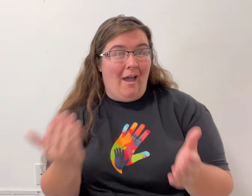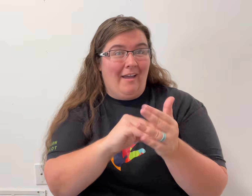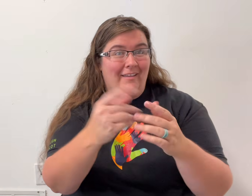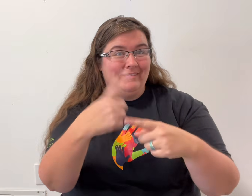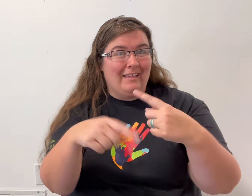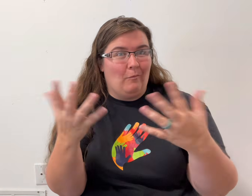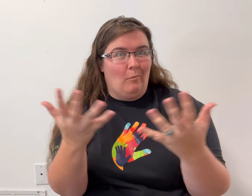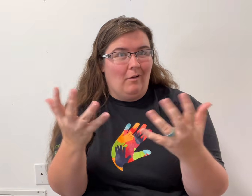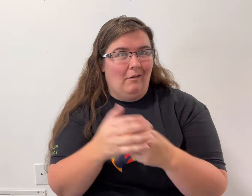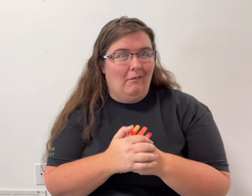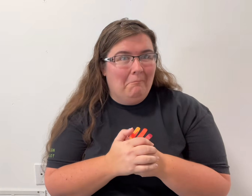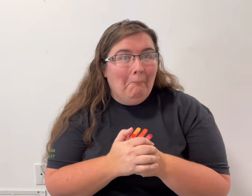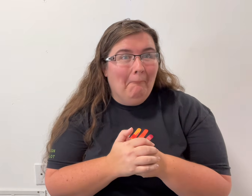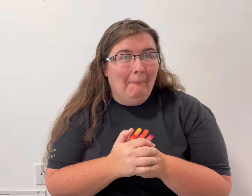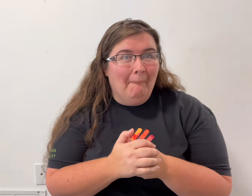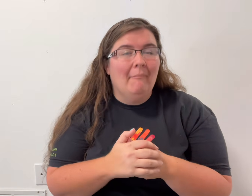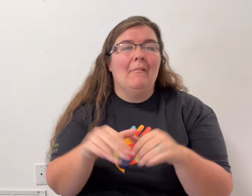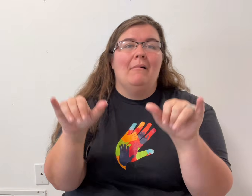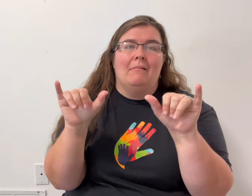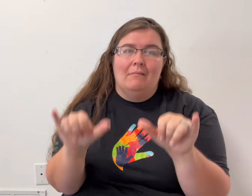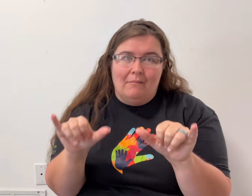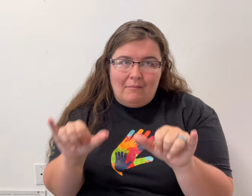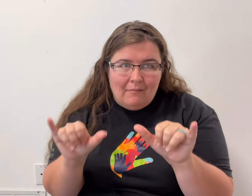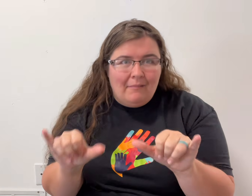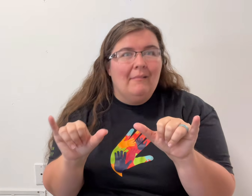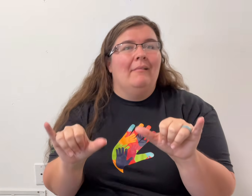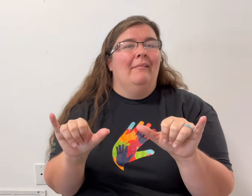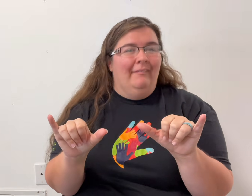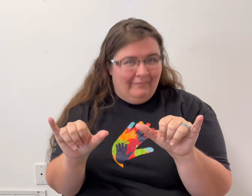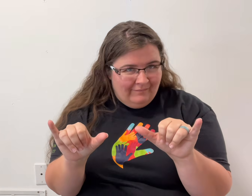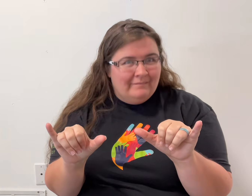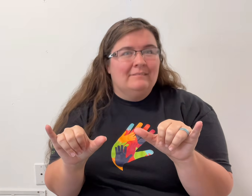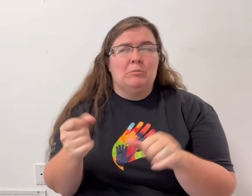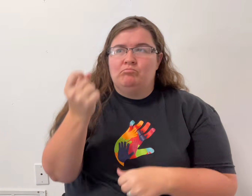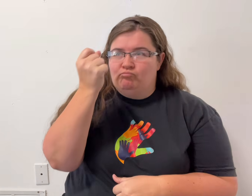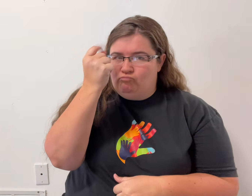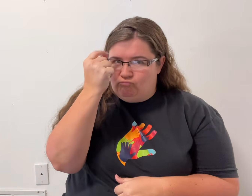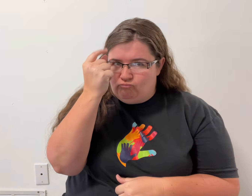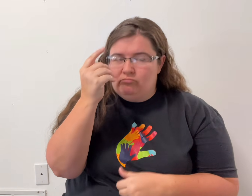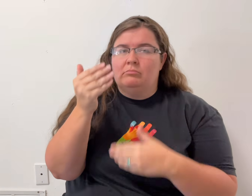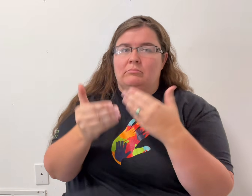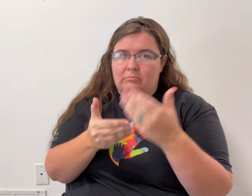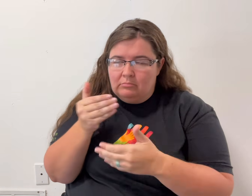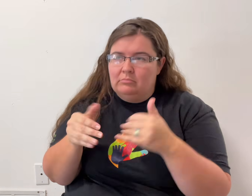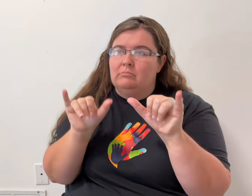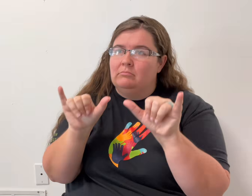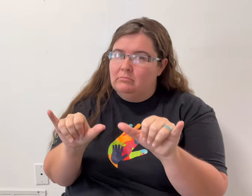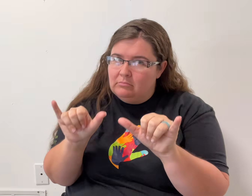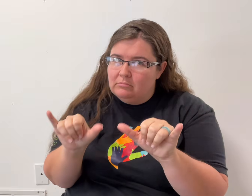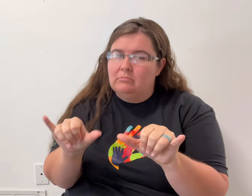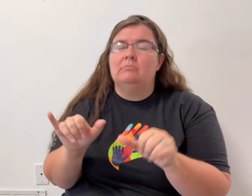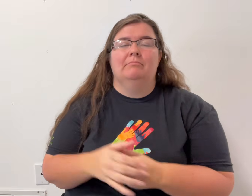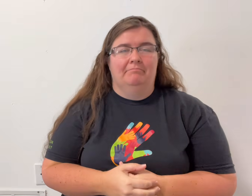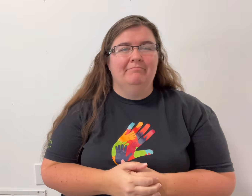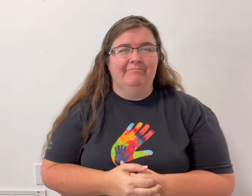So again she signs what? I understand, let's keep moving, OH-I-SEE